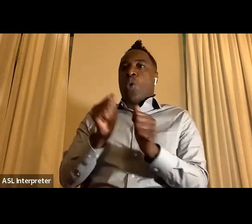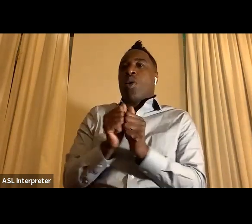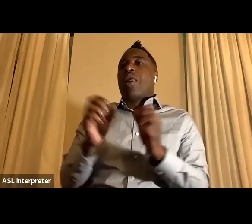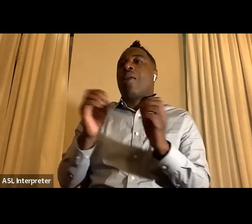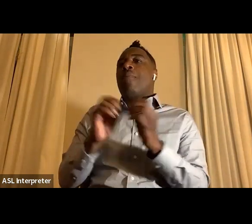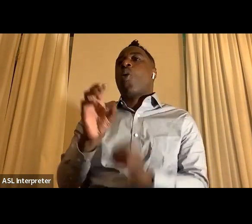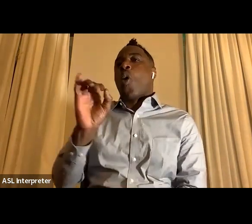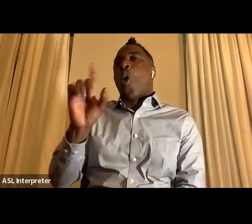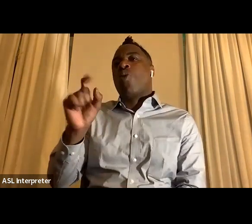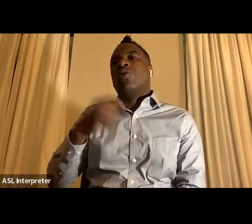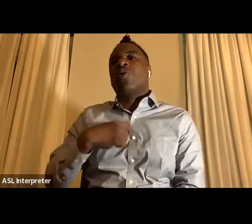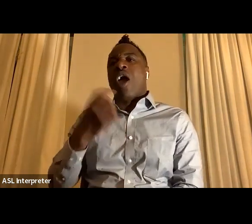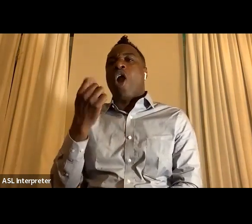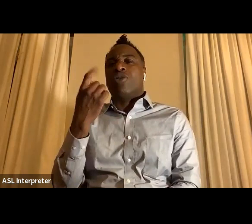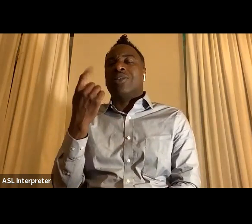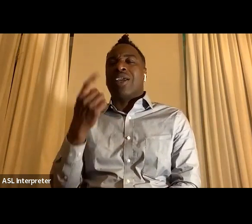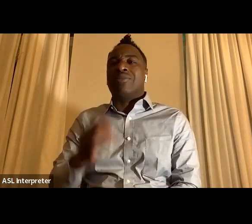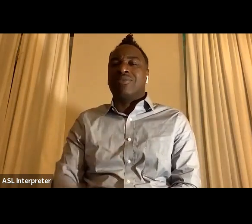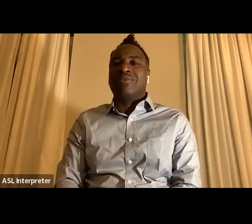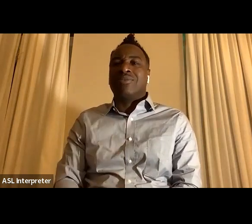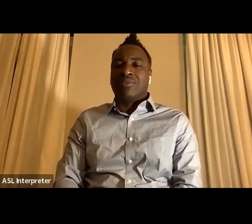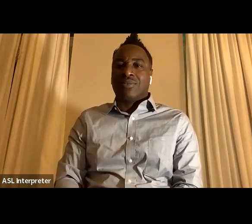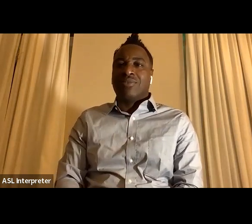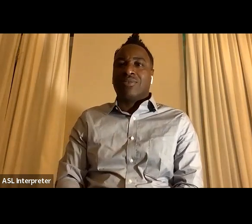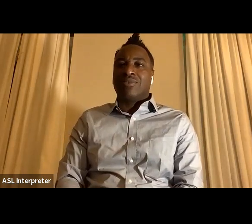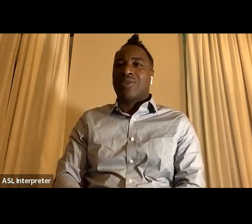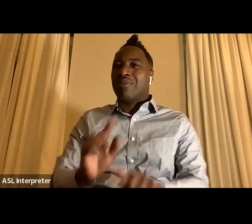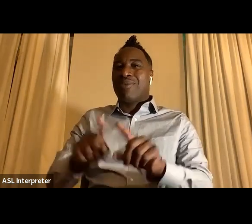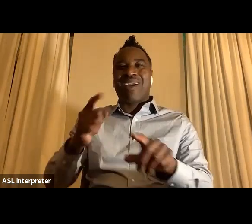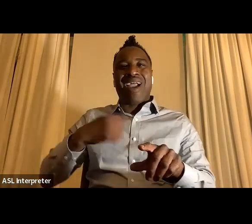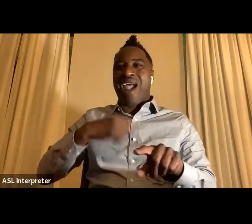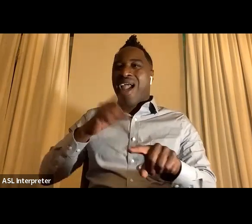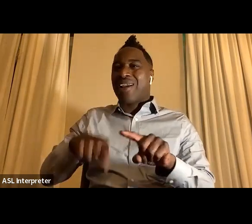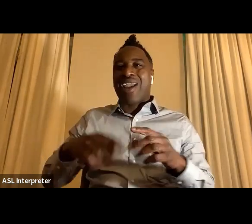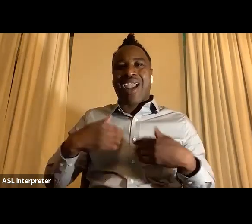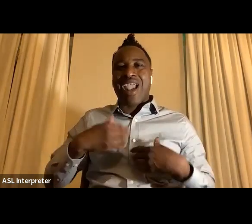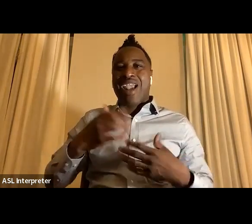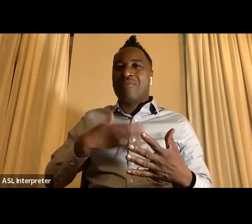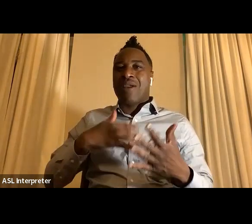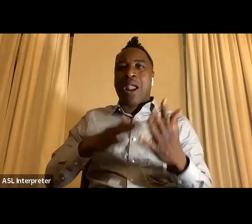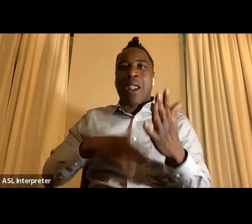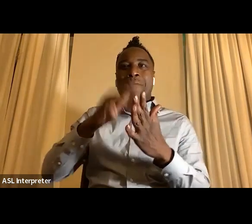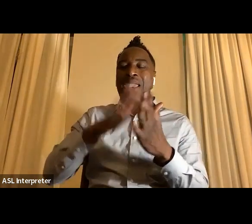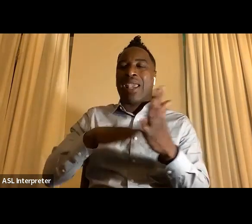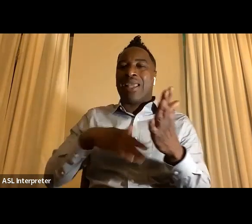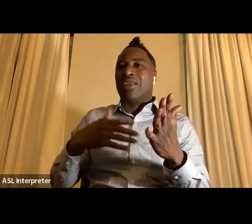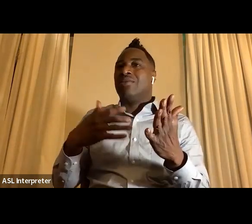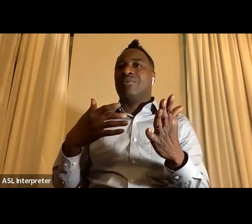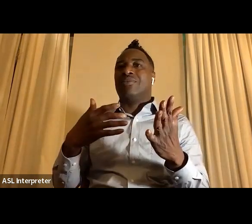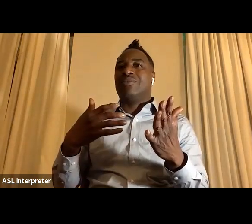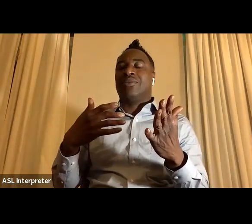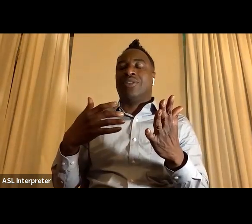where everybody's coming from, but I just can't have my painting just because I walk brush past my paintings is this.